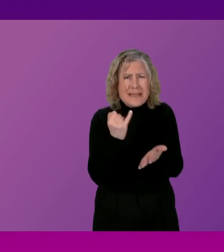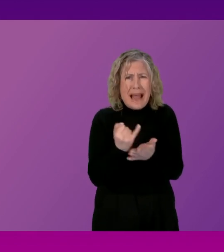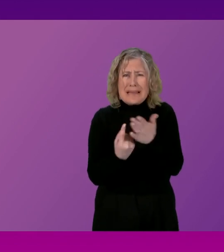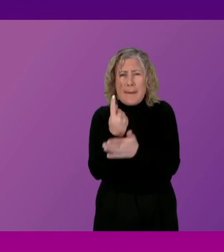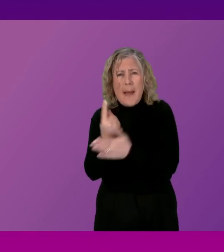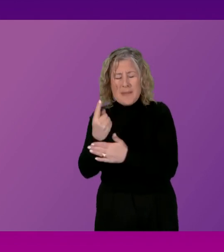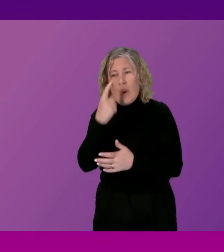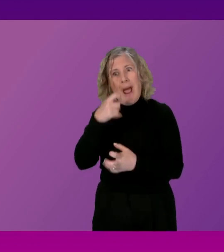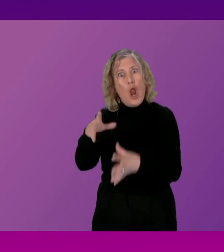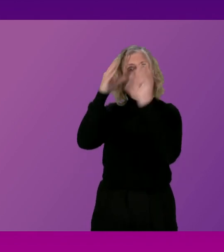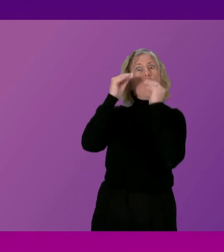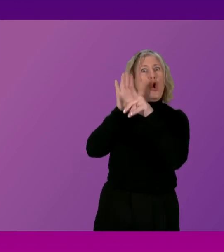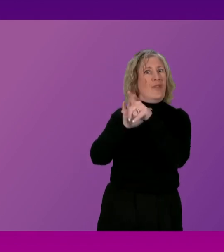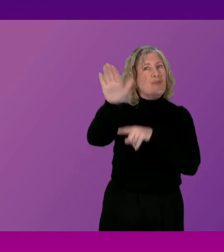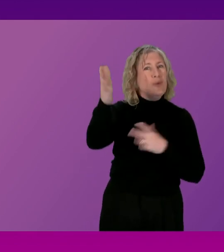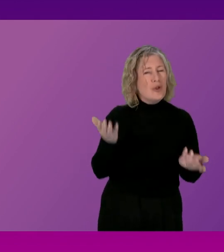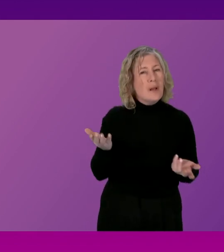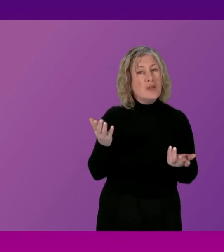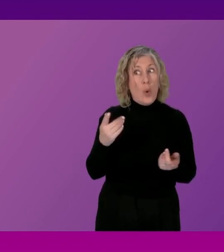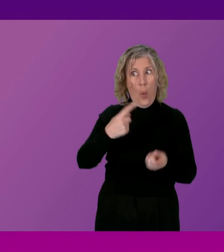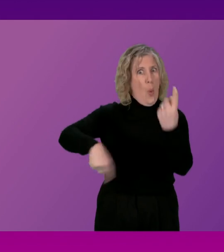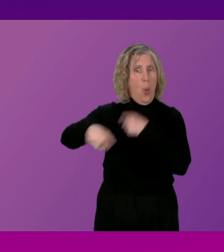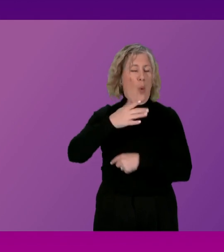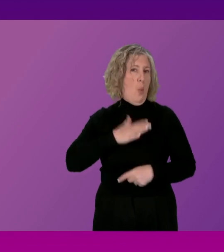Ultimately, everyone will have an interest in that, from businesses across the country